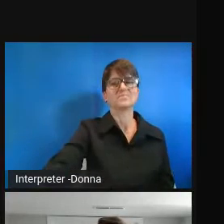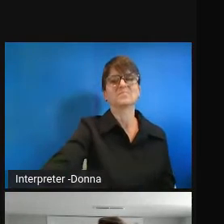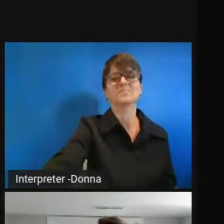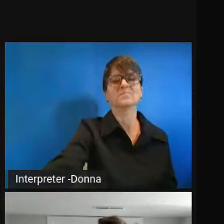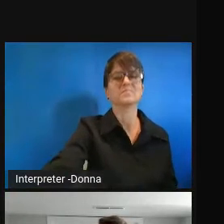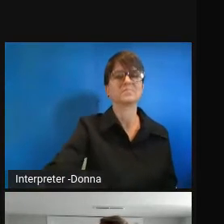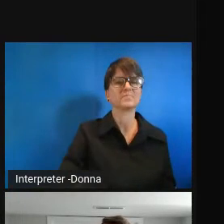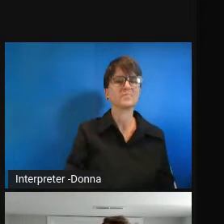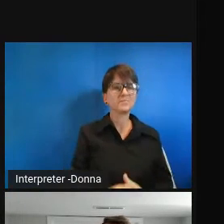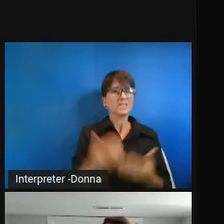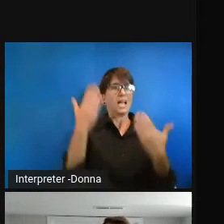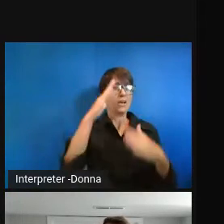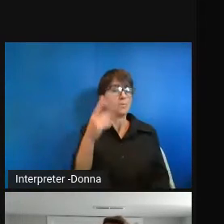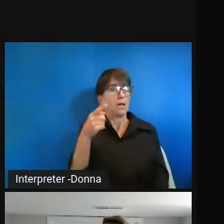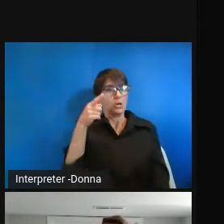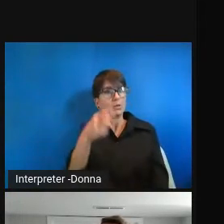I don't know about you, but I'm getting old.